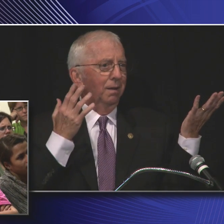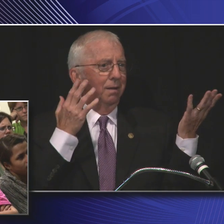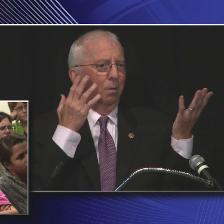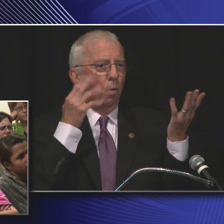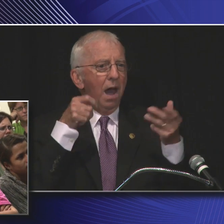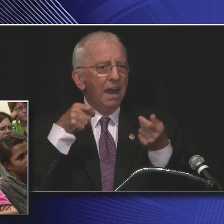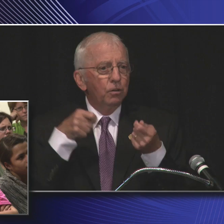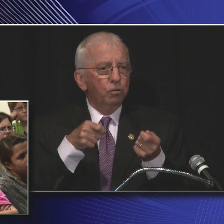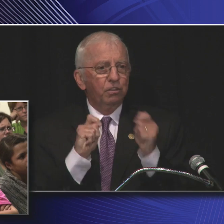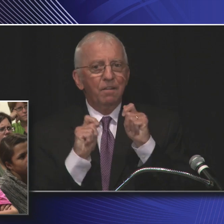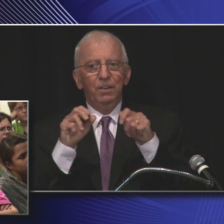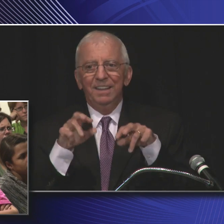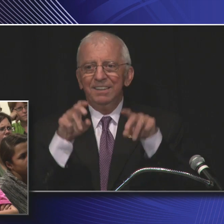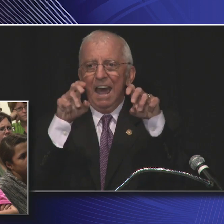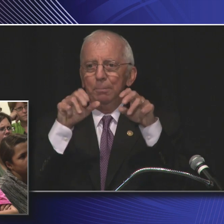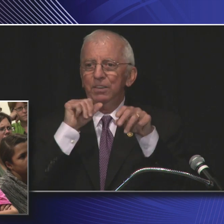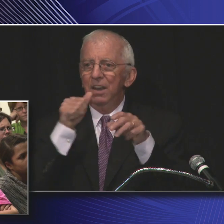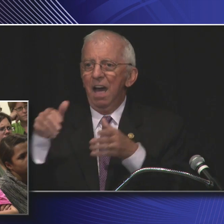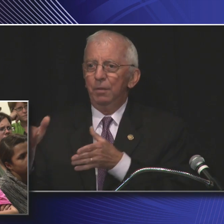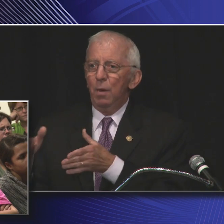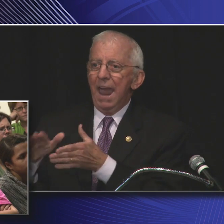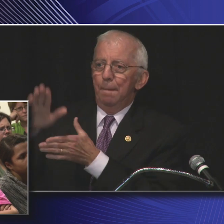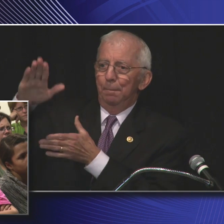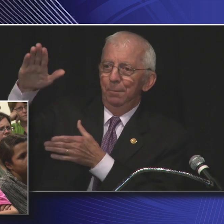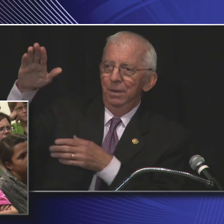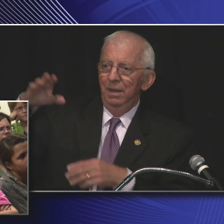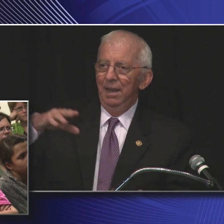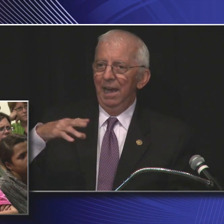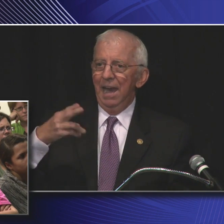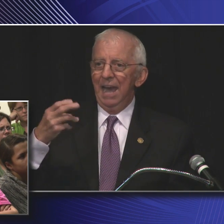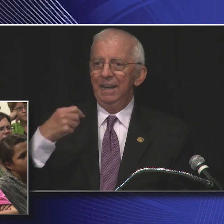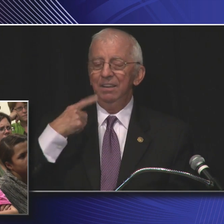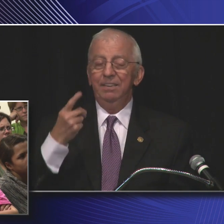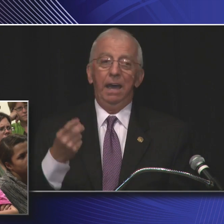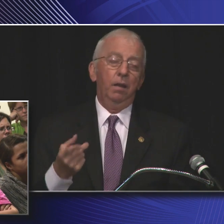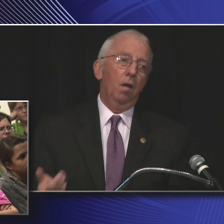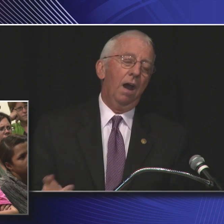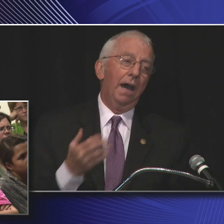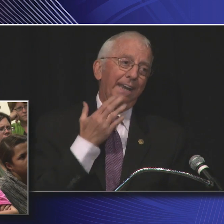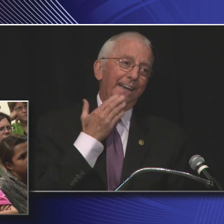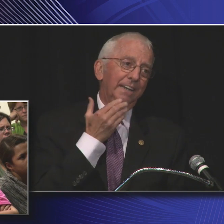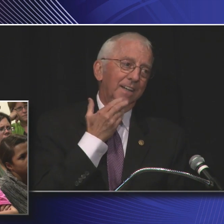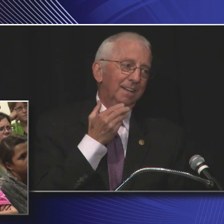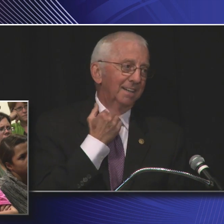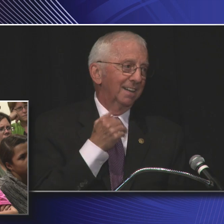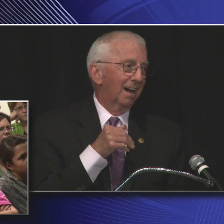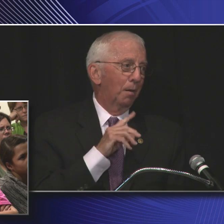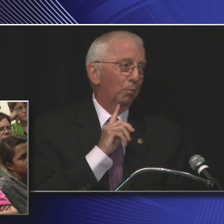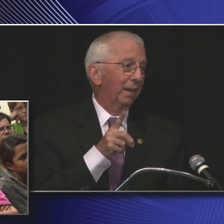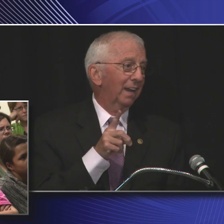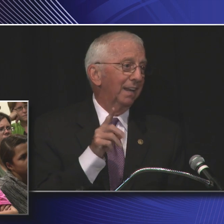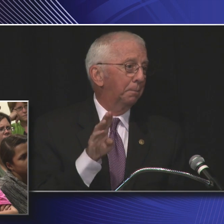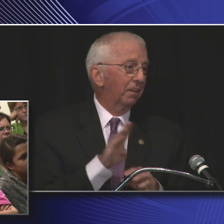"Why you shoveling the steps and not the ramp?" And he said "Honey I'm really busy